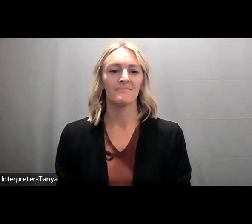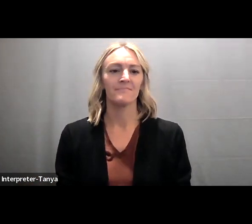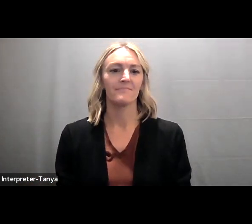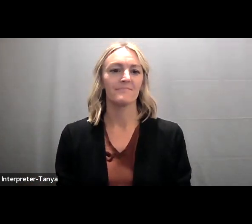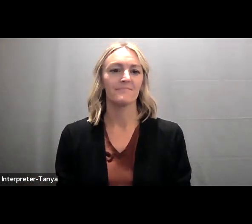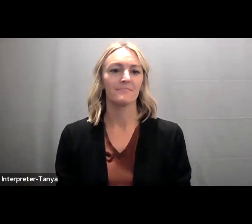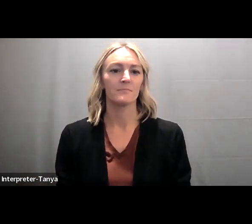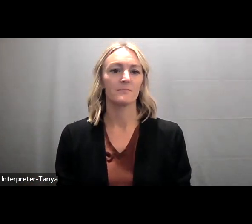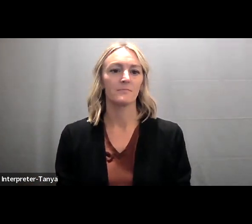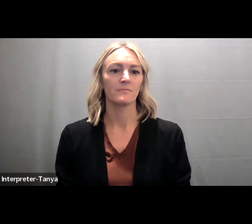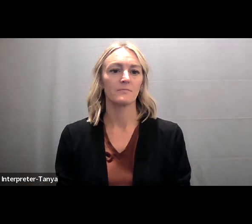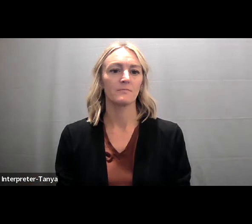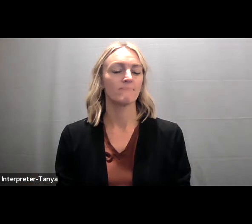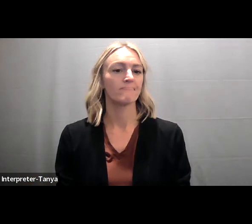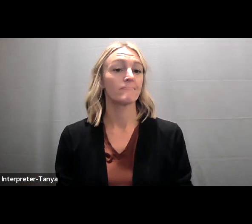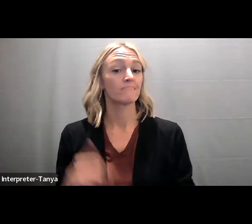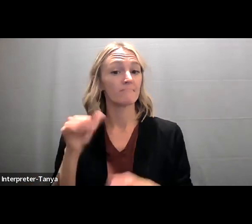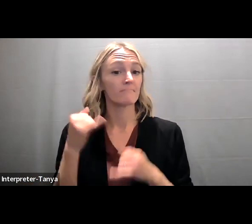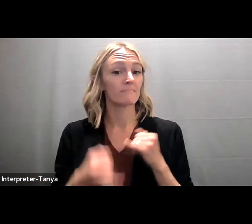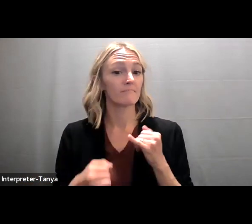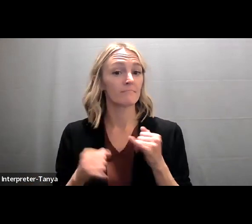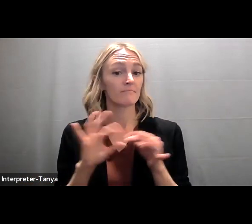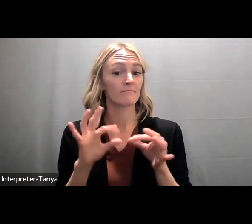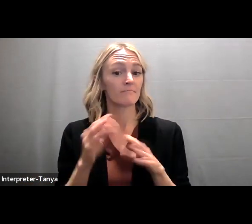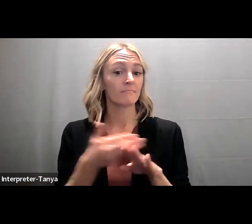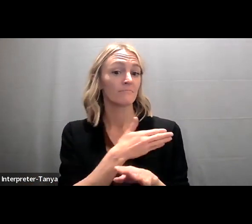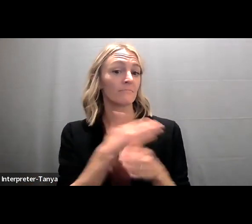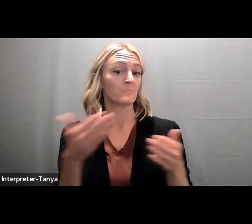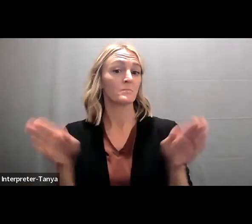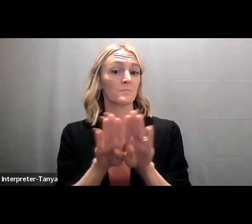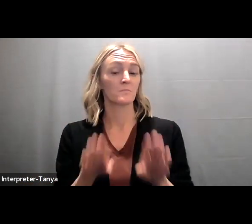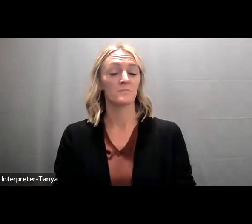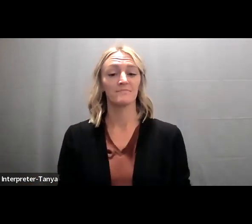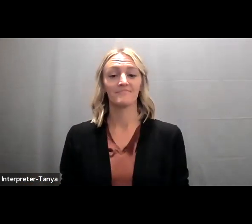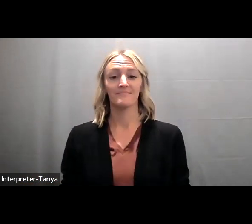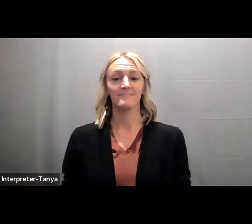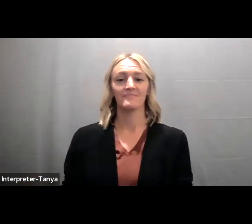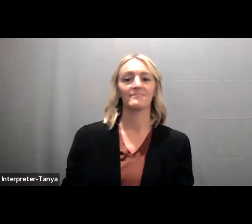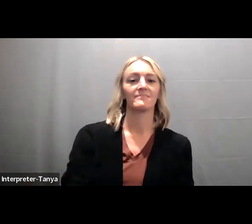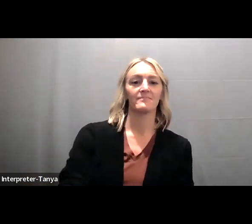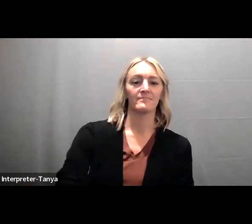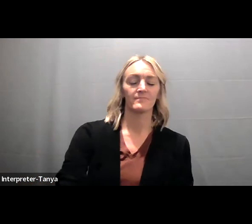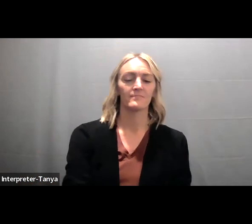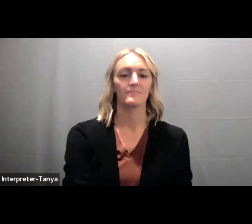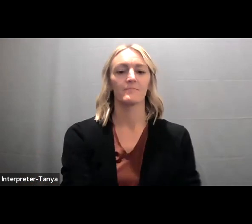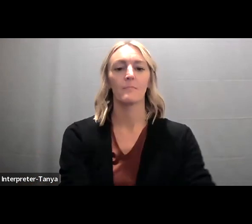Any last things anybody wants to share or say before we close out for today?